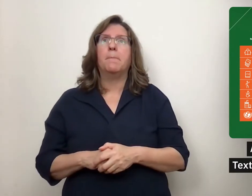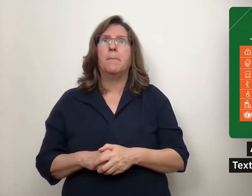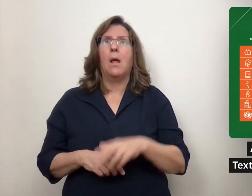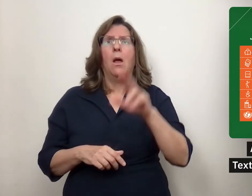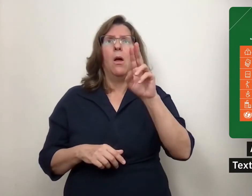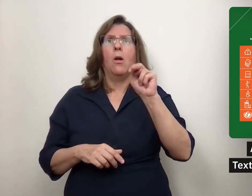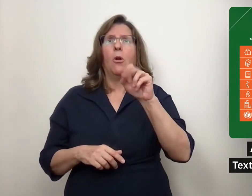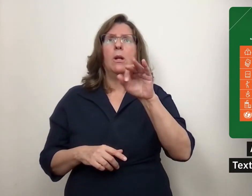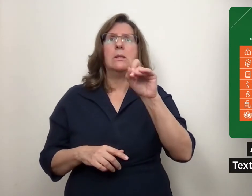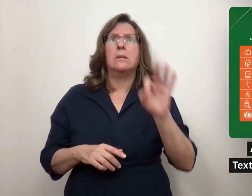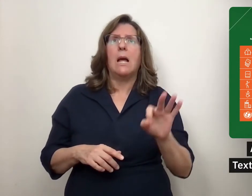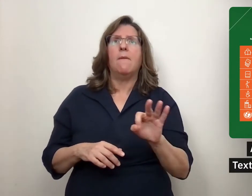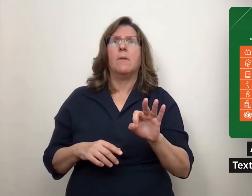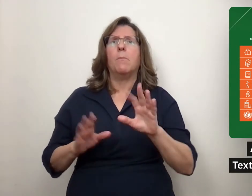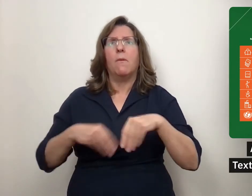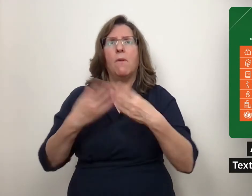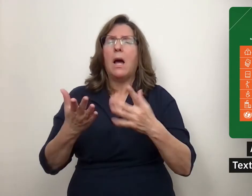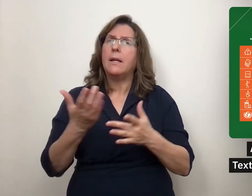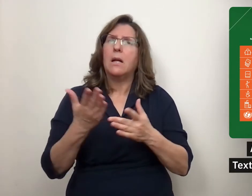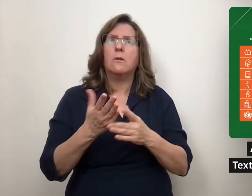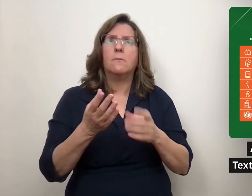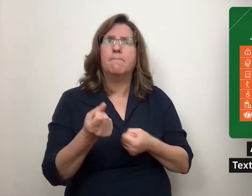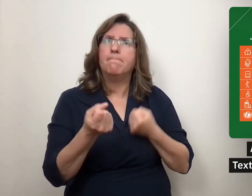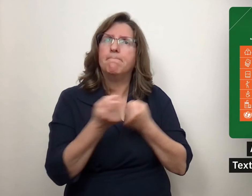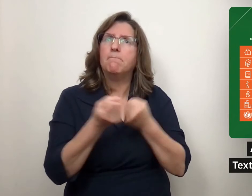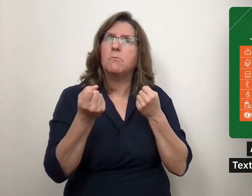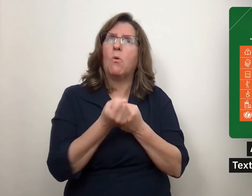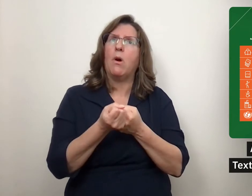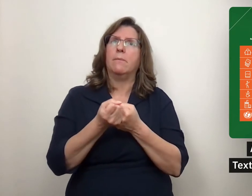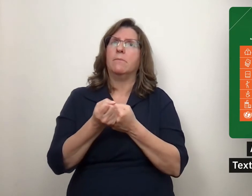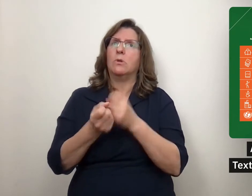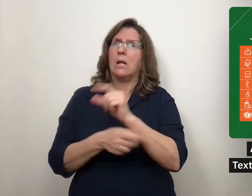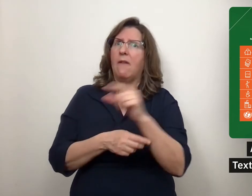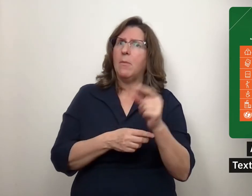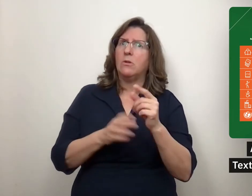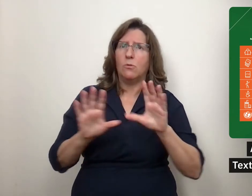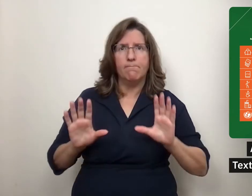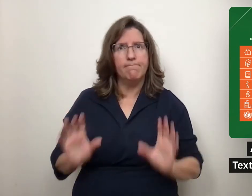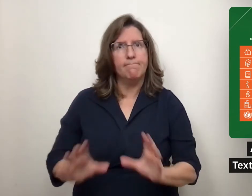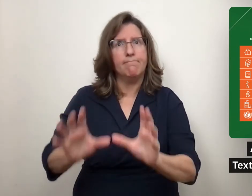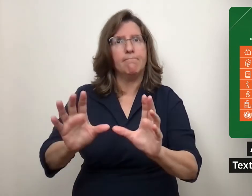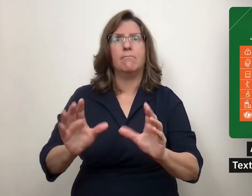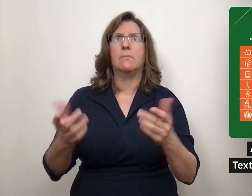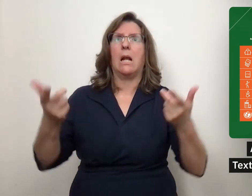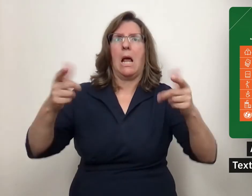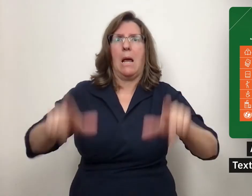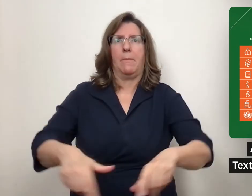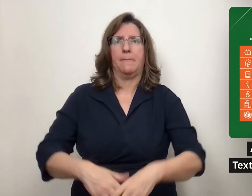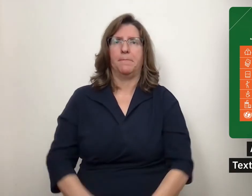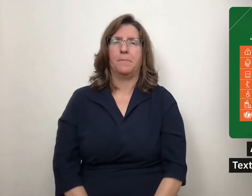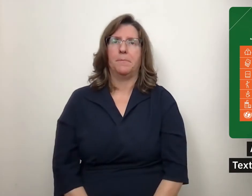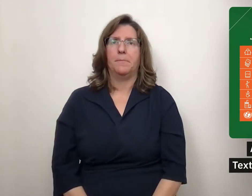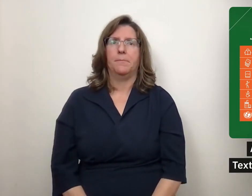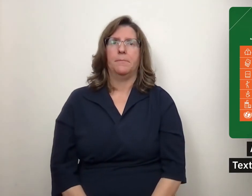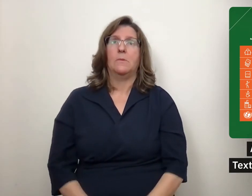Finally, UNICEF provides technical assistance and support to governments for implementation.